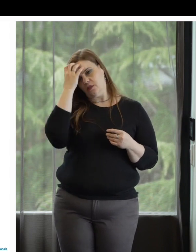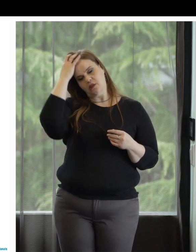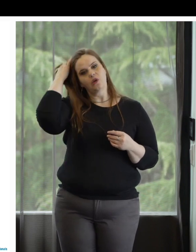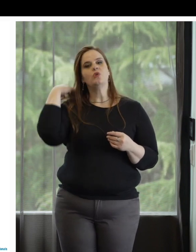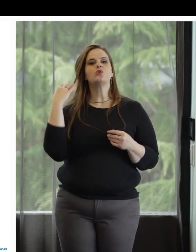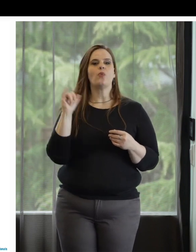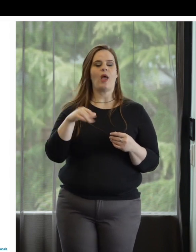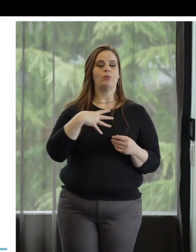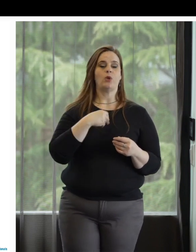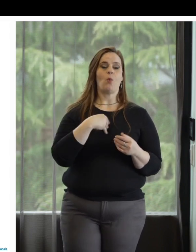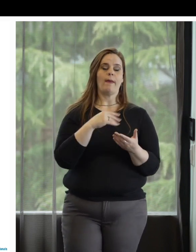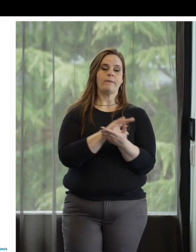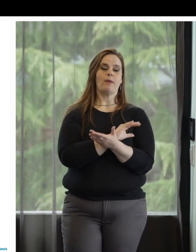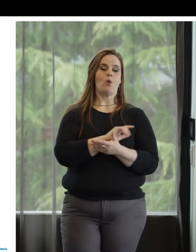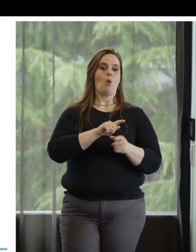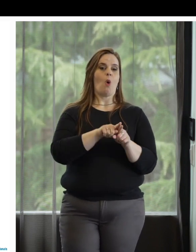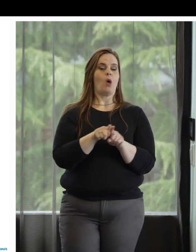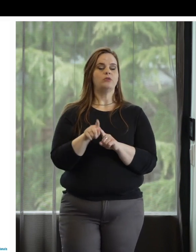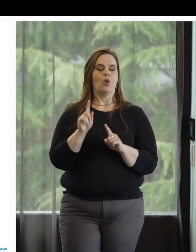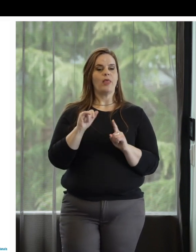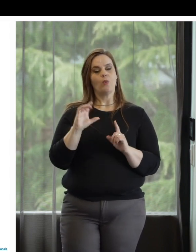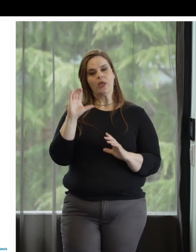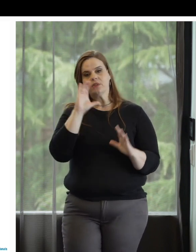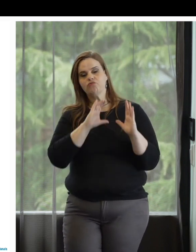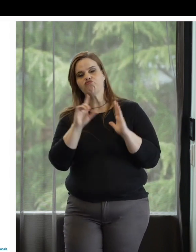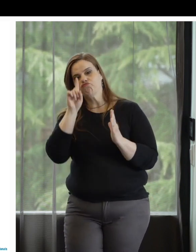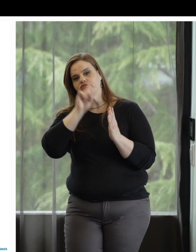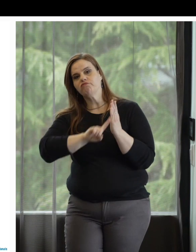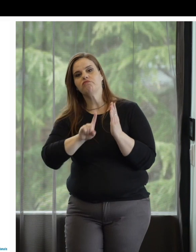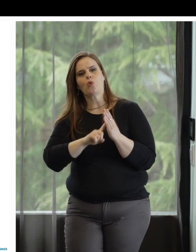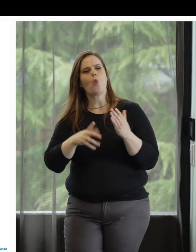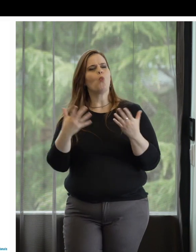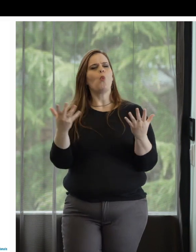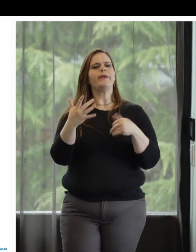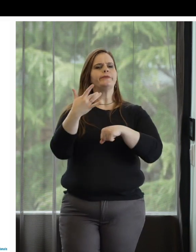that we had to explore what is eligibility and what is